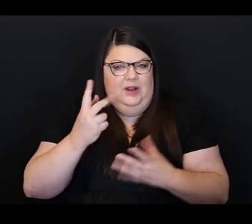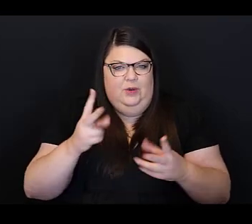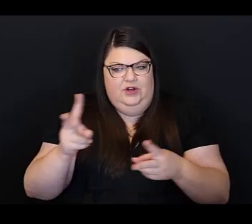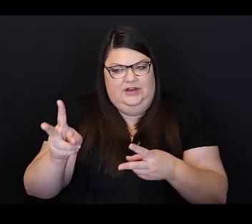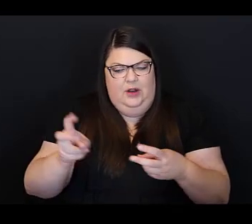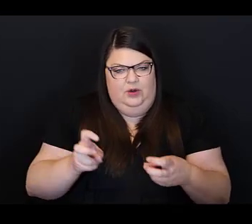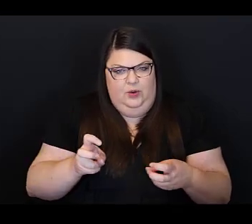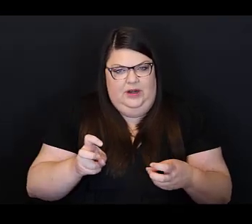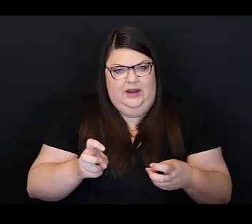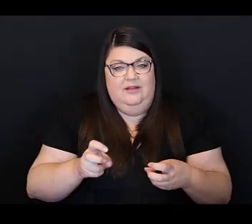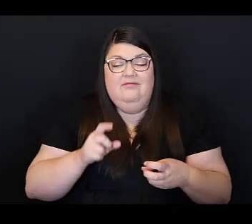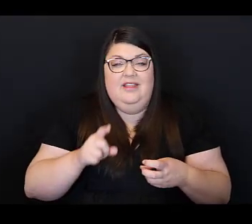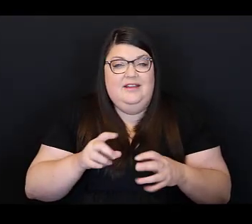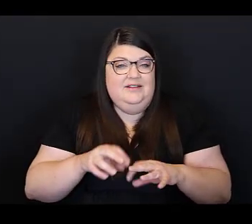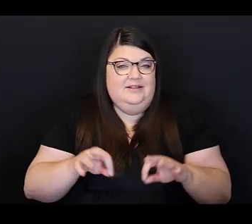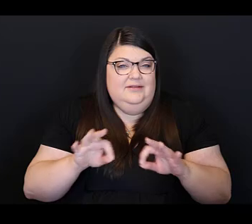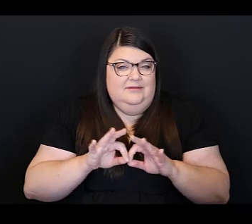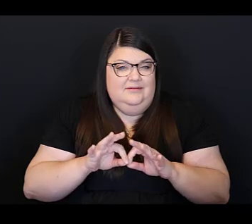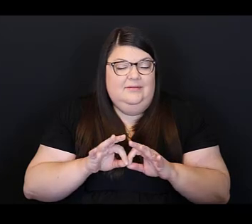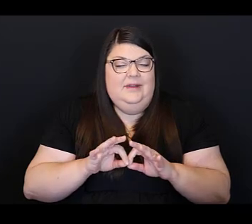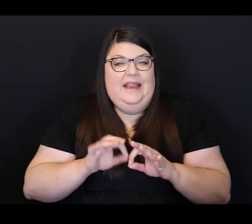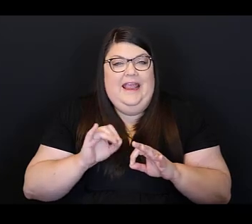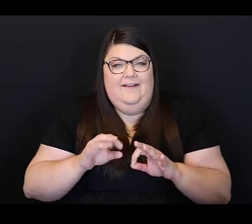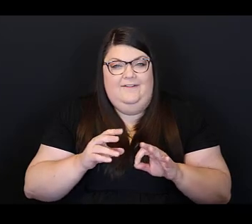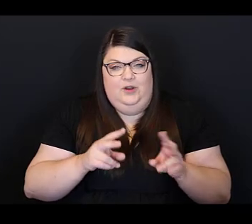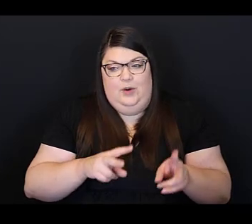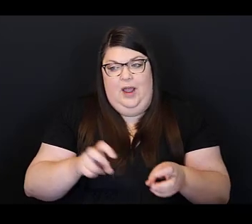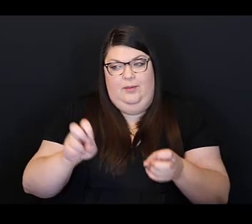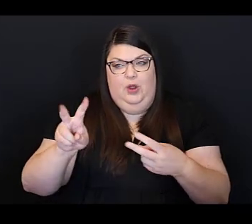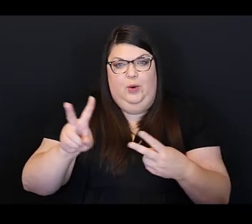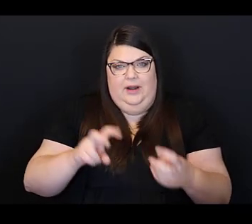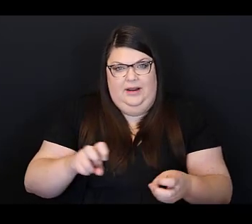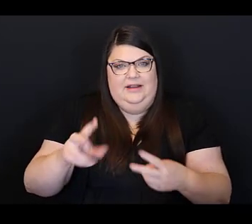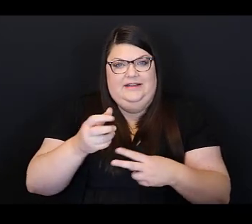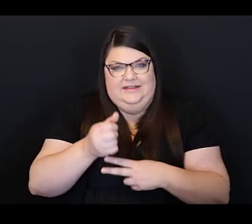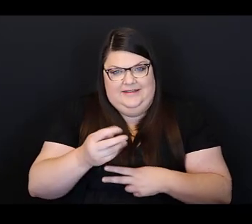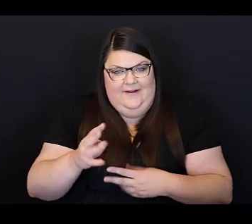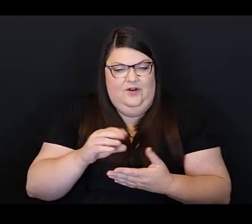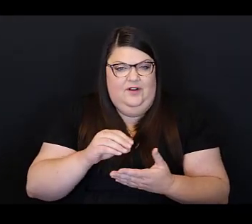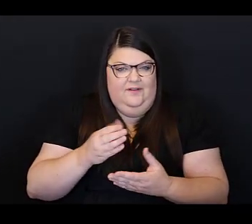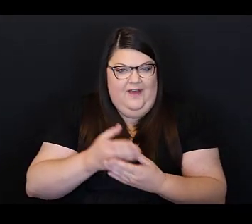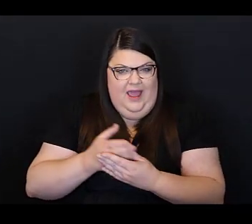field is particularly useful if you are uploading multiple files. If you would like to include